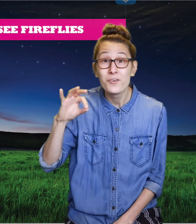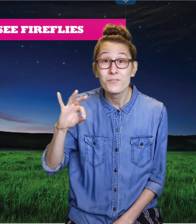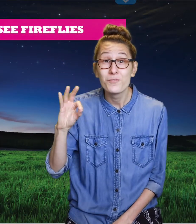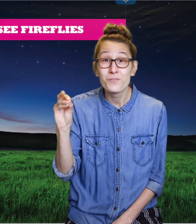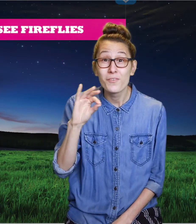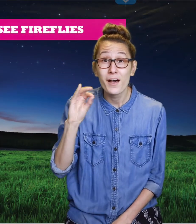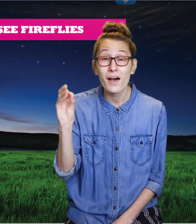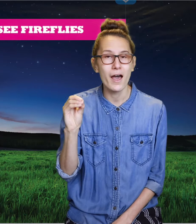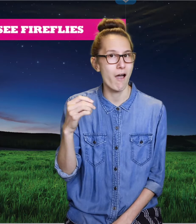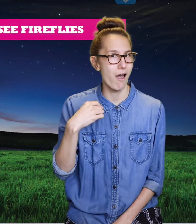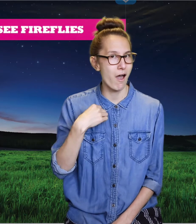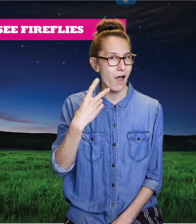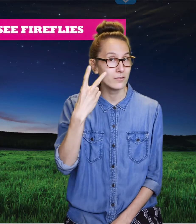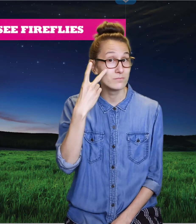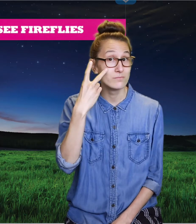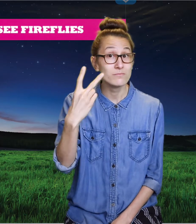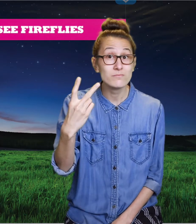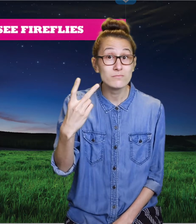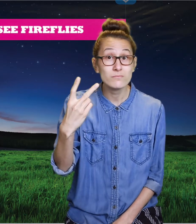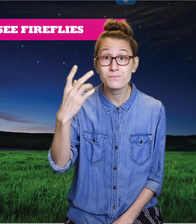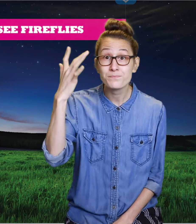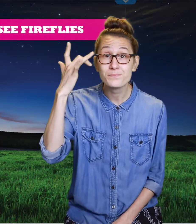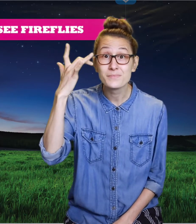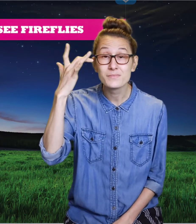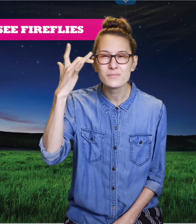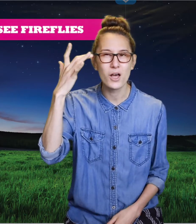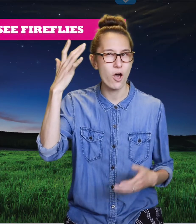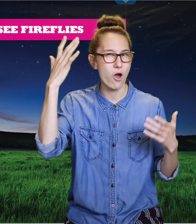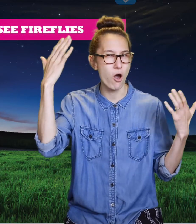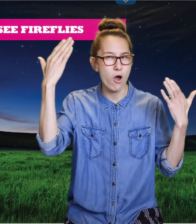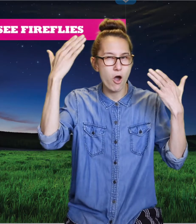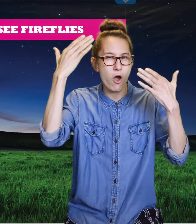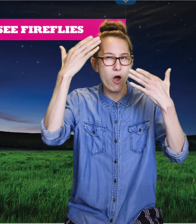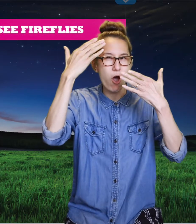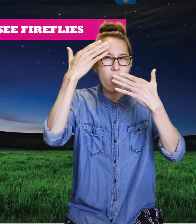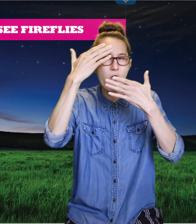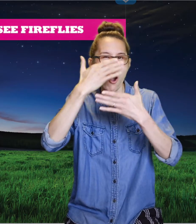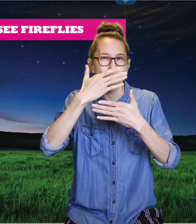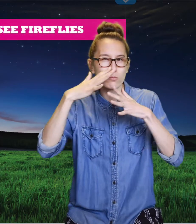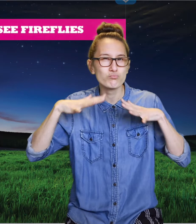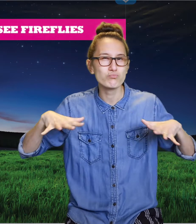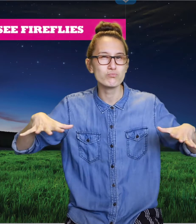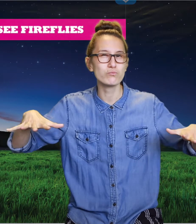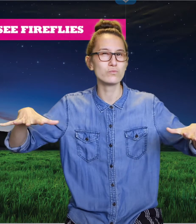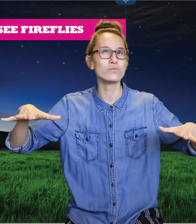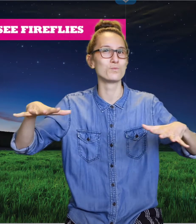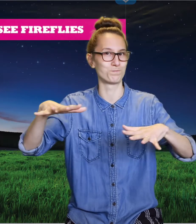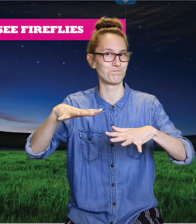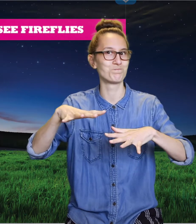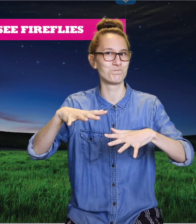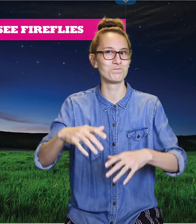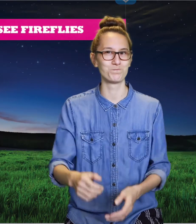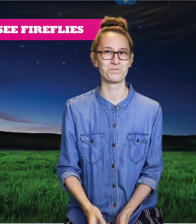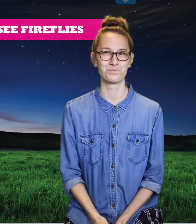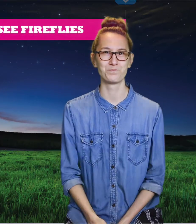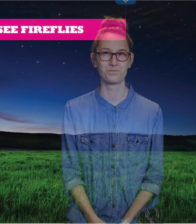I see fireflies. It is dark